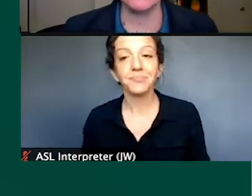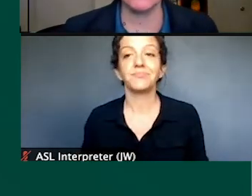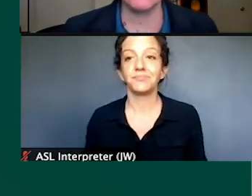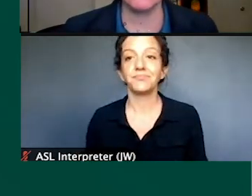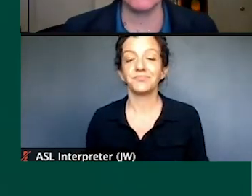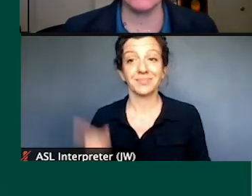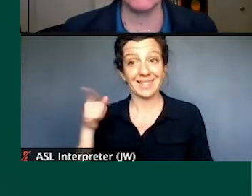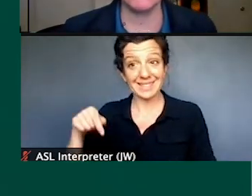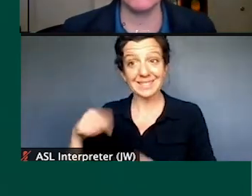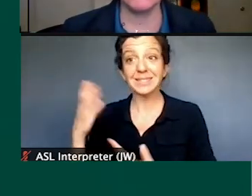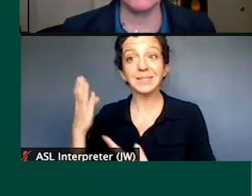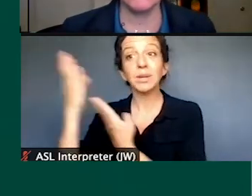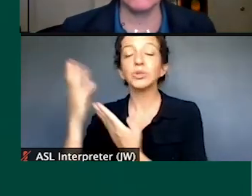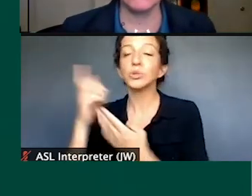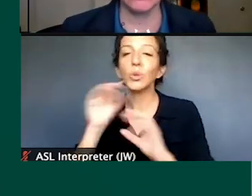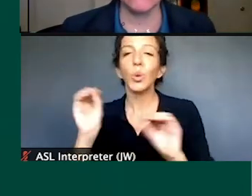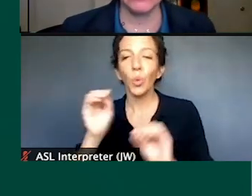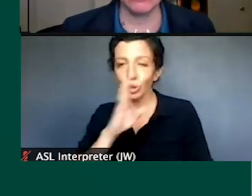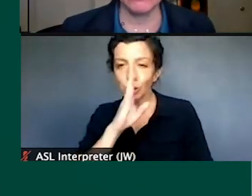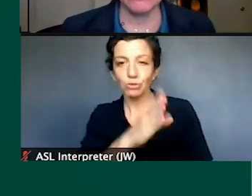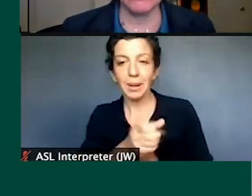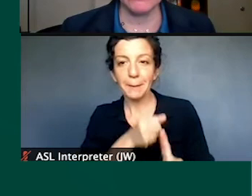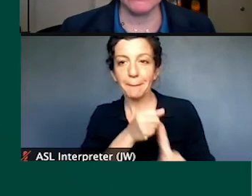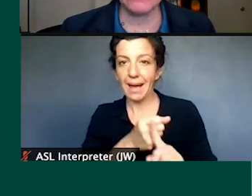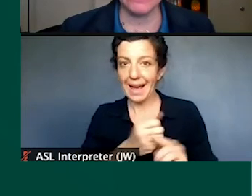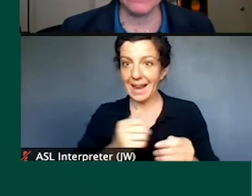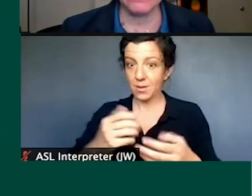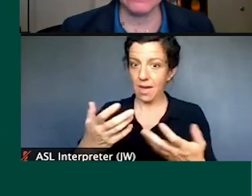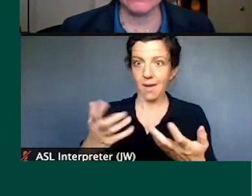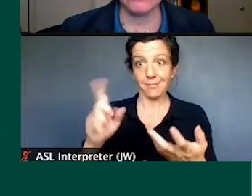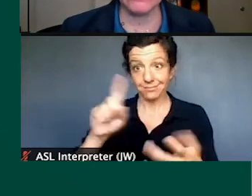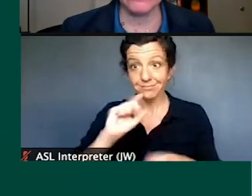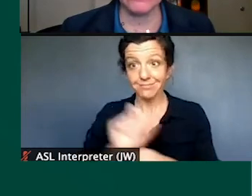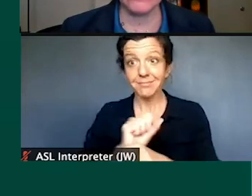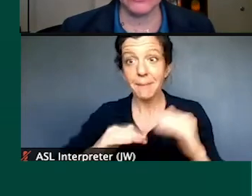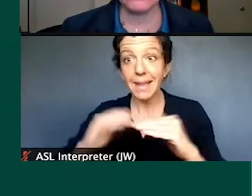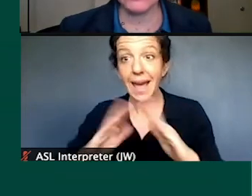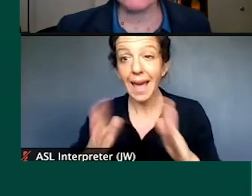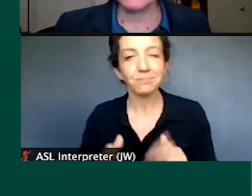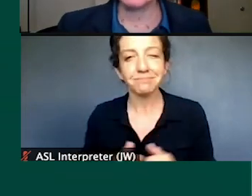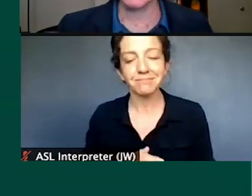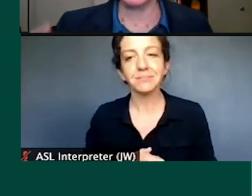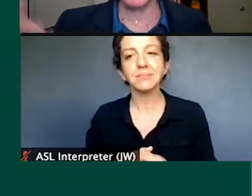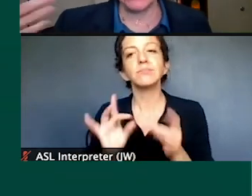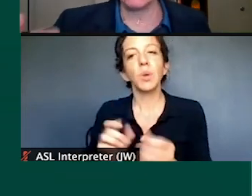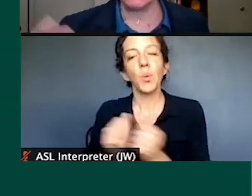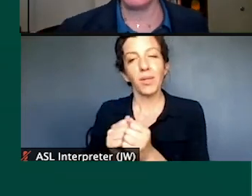And are they automatic? And the local government decides to enact them?